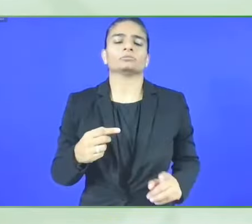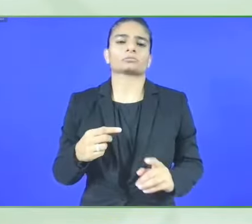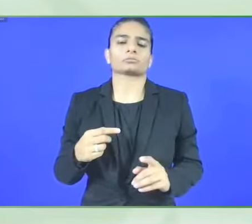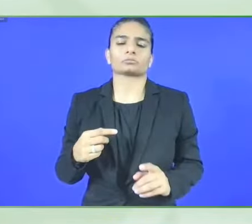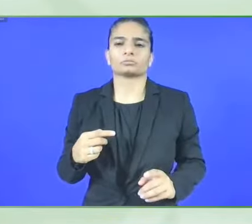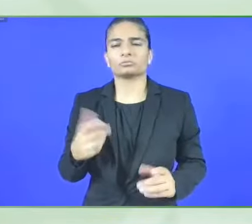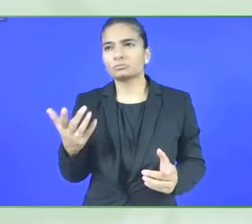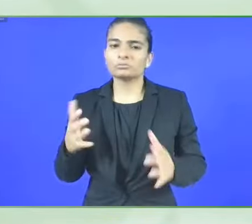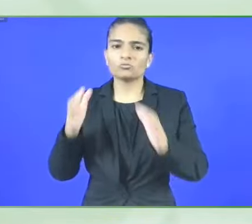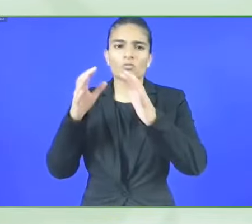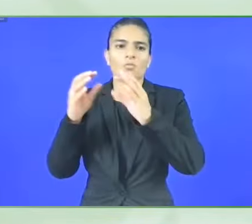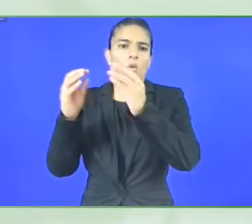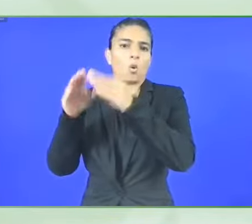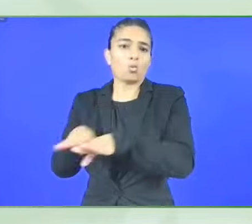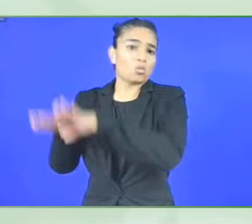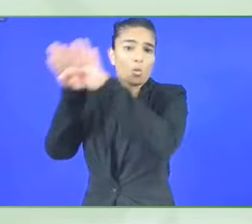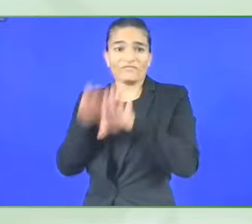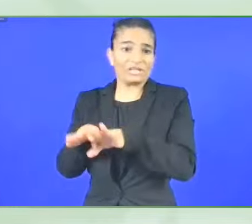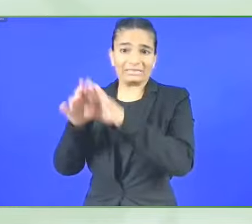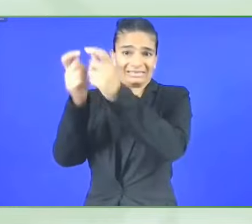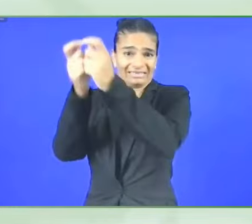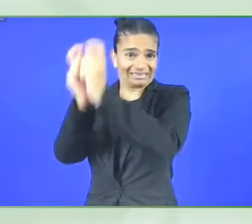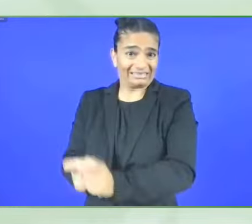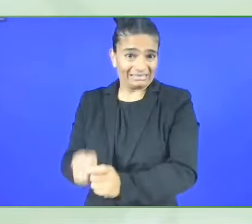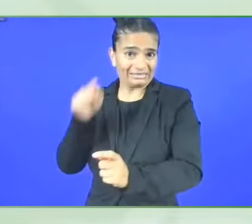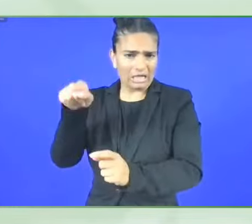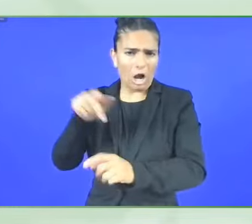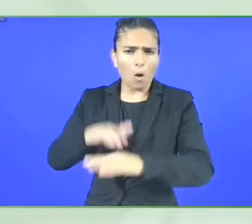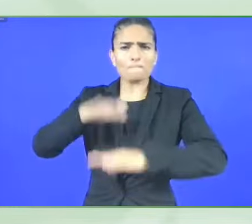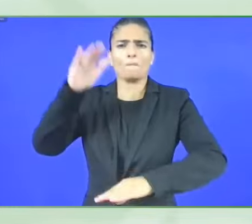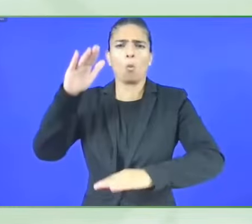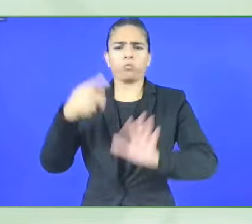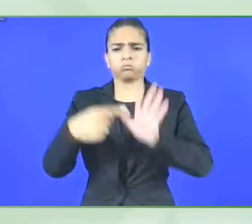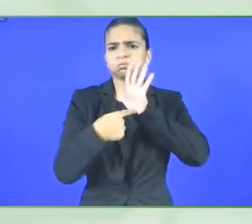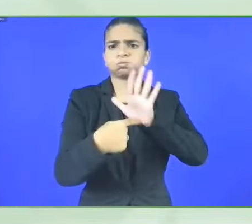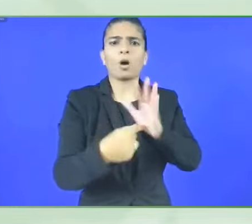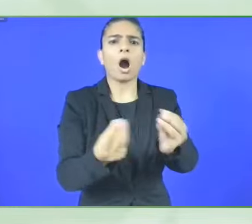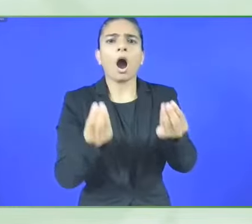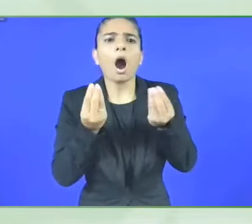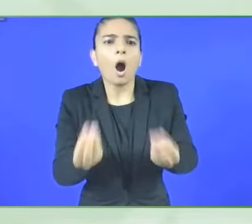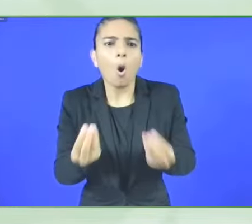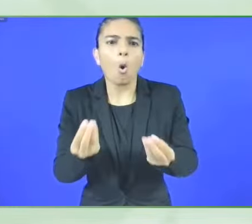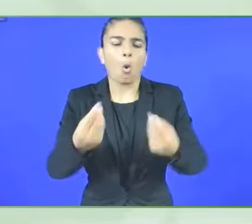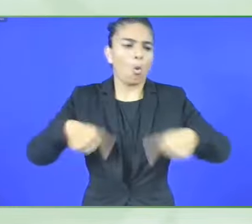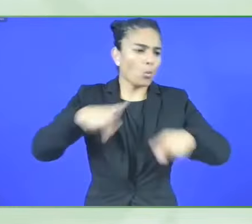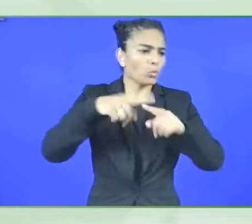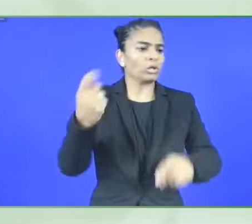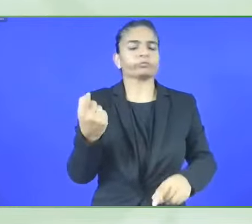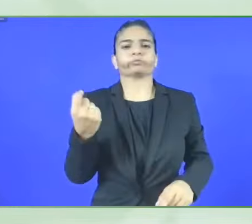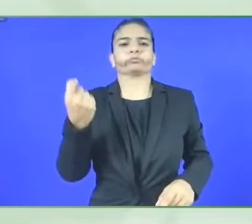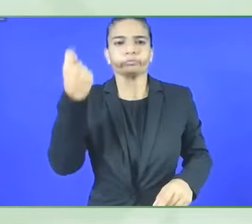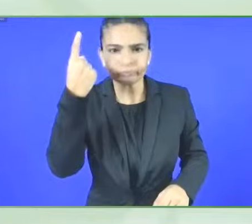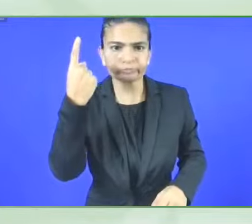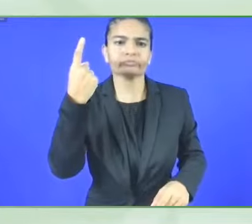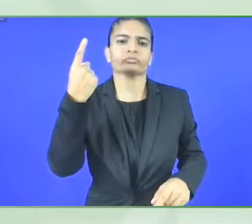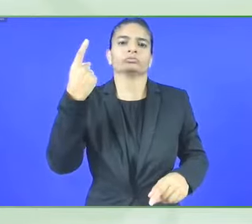probably teach our children from primary school already what universal design is and what